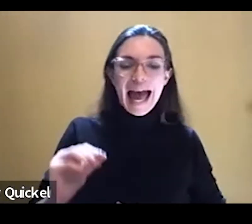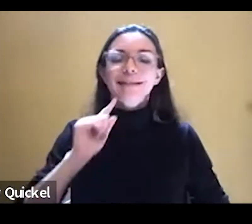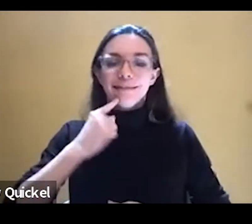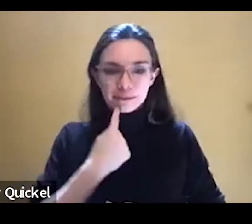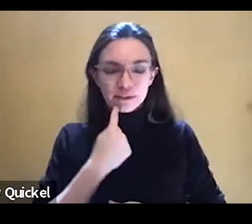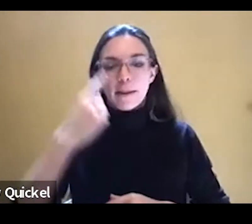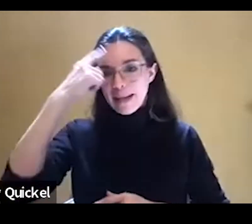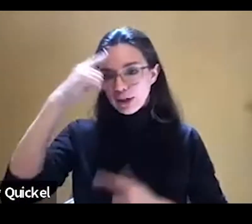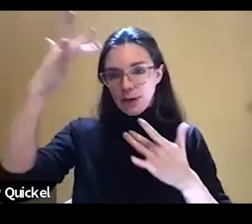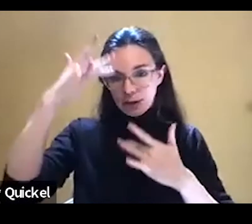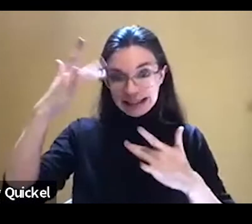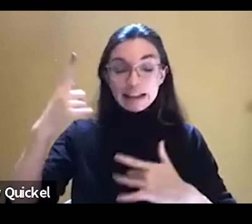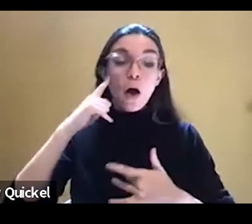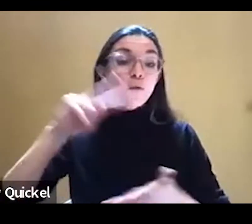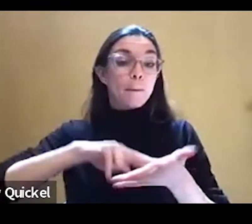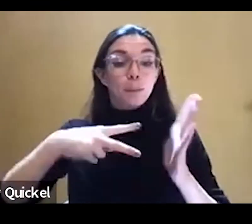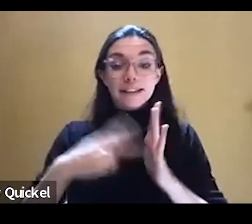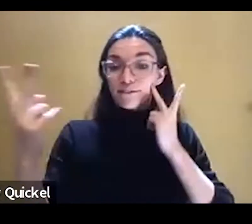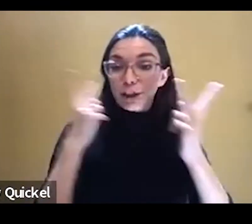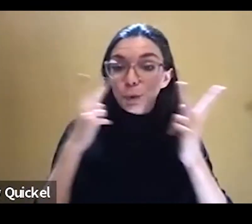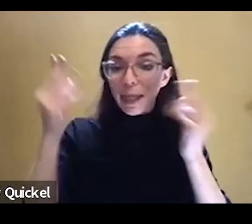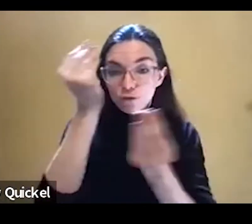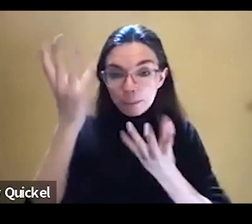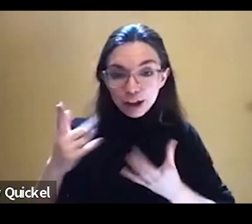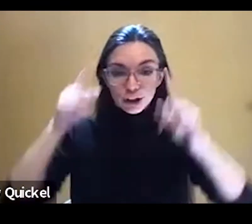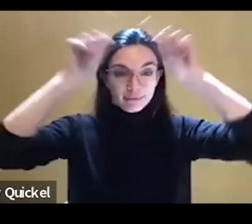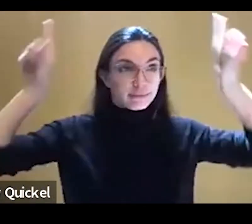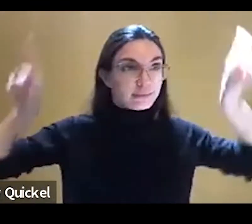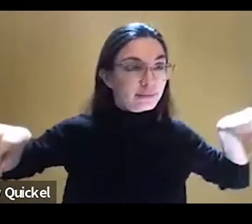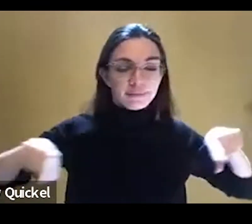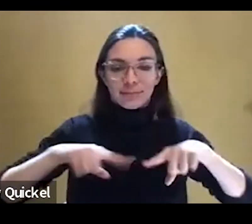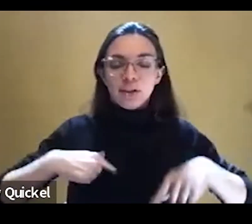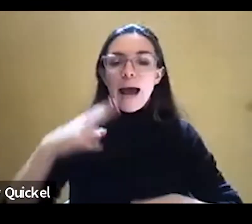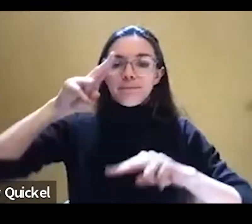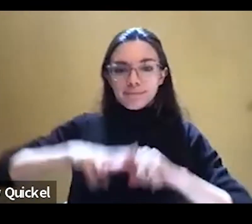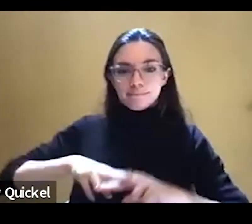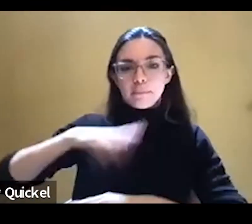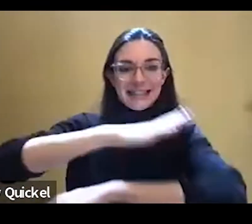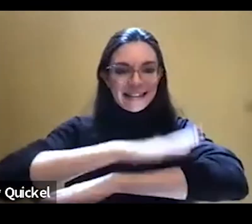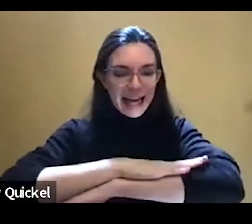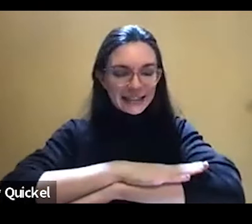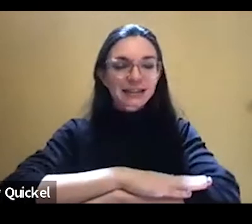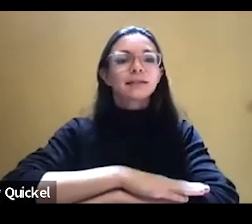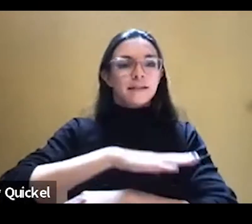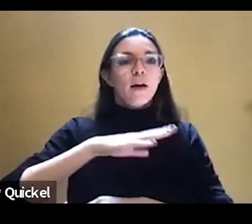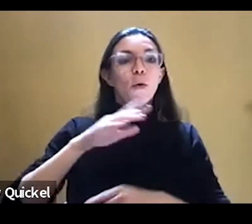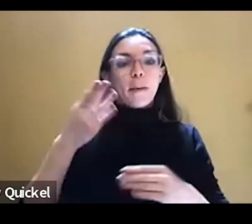significant mental illness. I'm sitting in my office in DRNY office with a bright